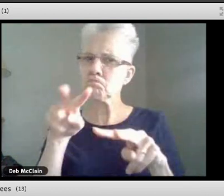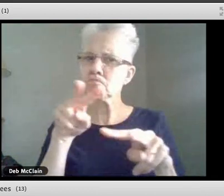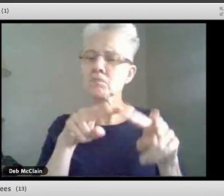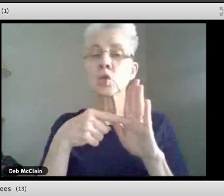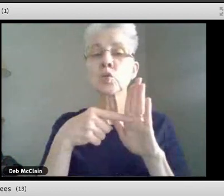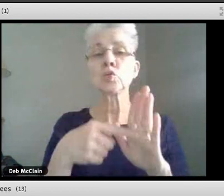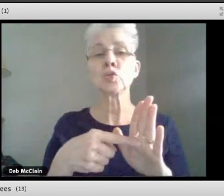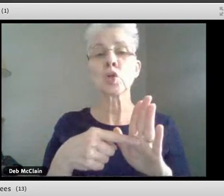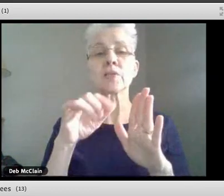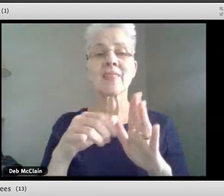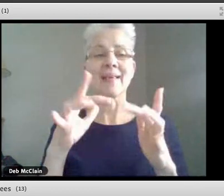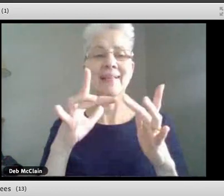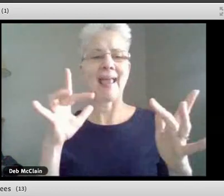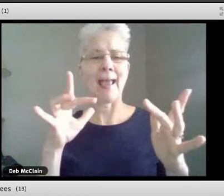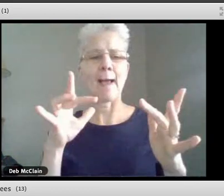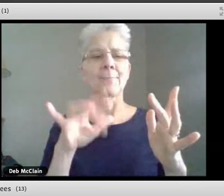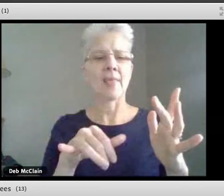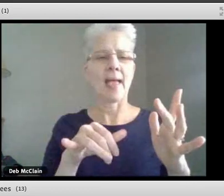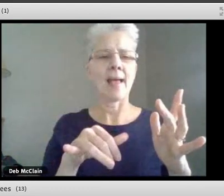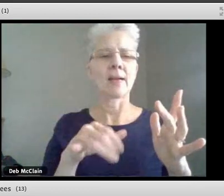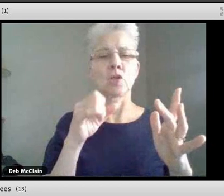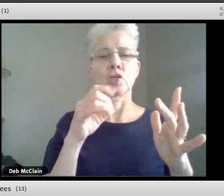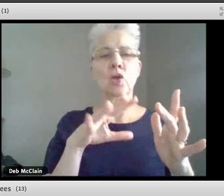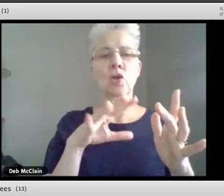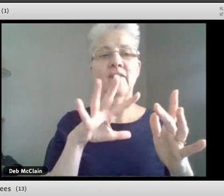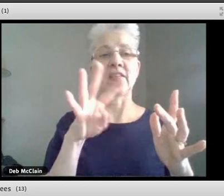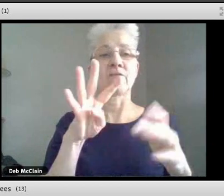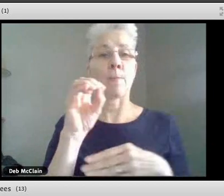So 54 percent of households with a disability use the Internet